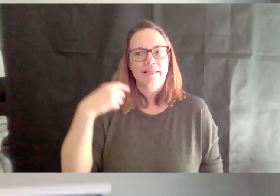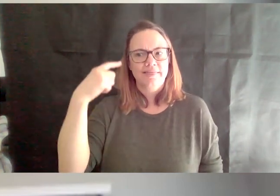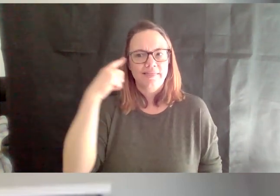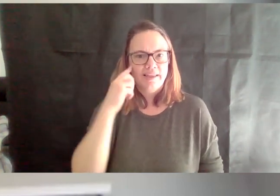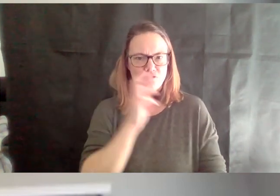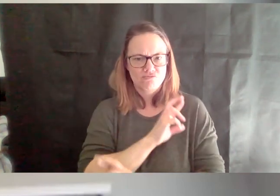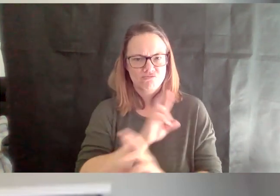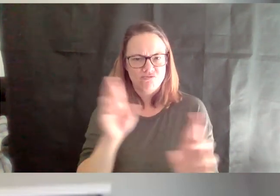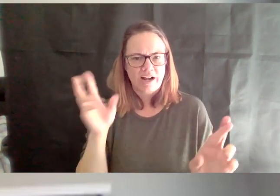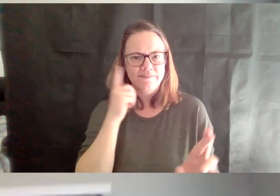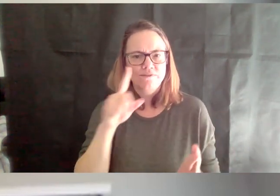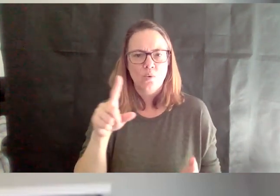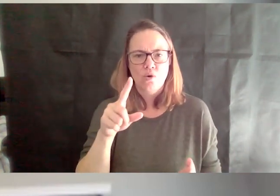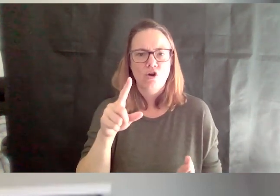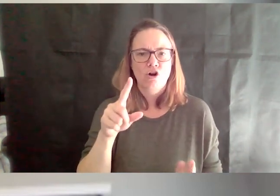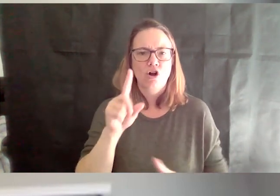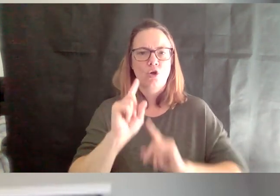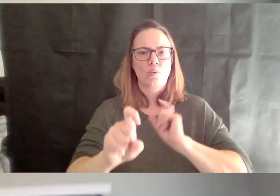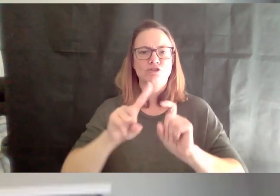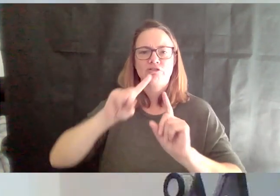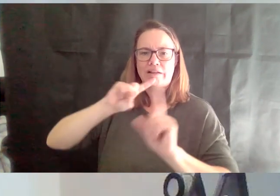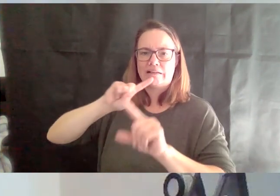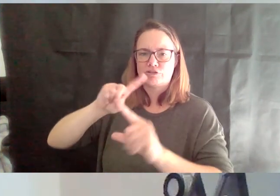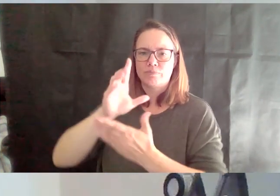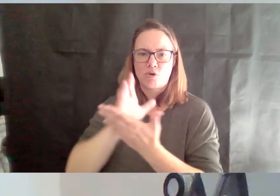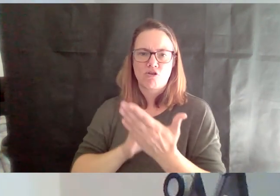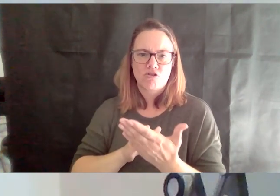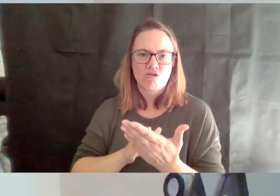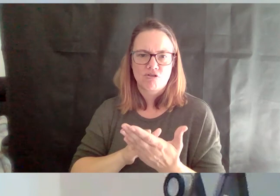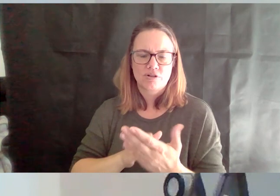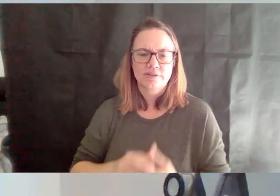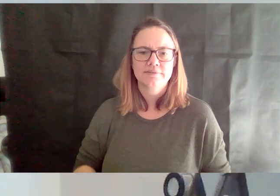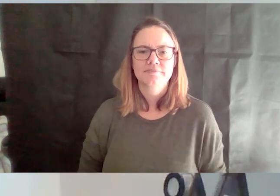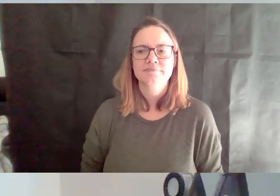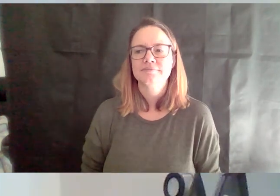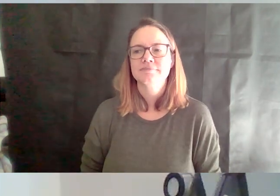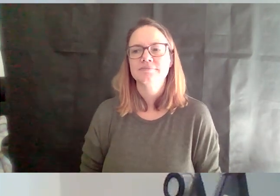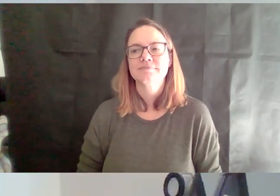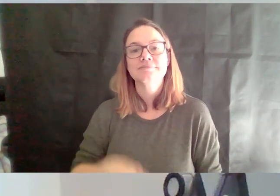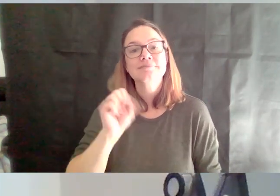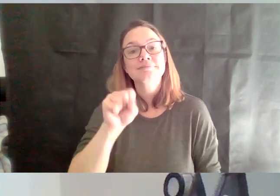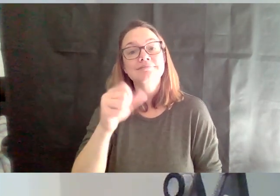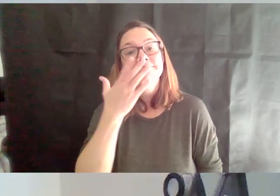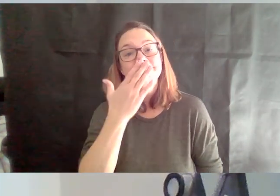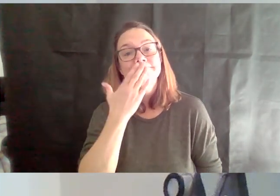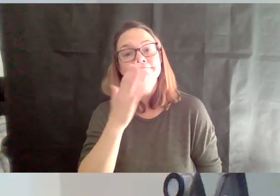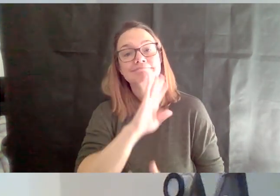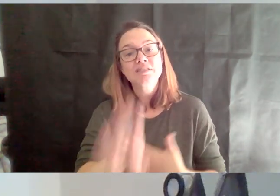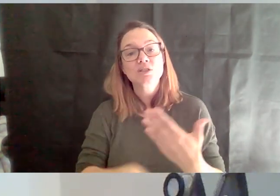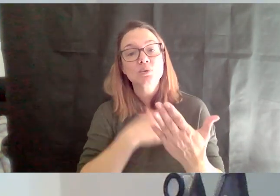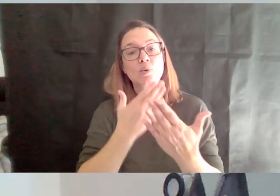ready for the Q&A portion. Yeah. Thank you all for that great presentation.